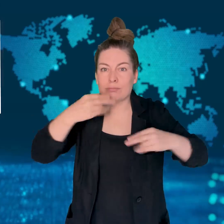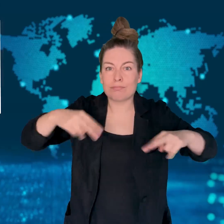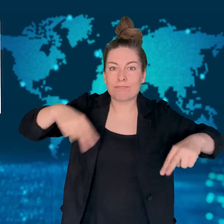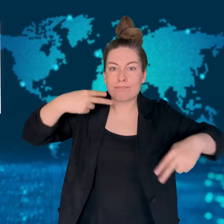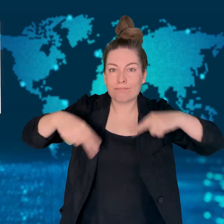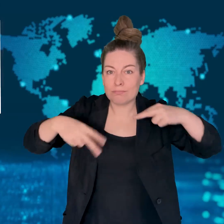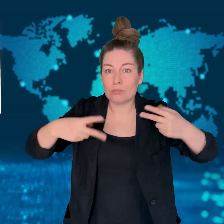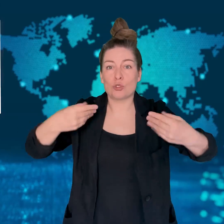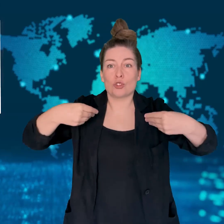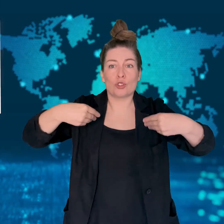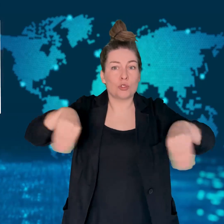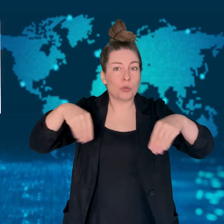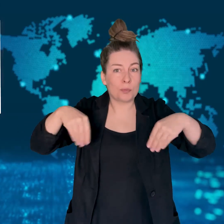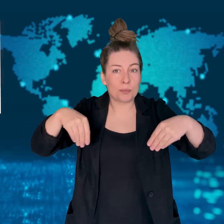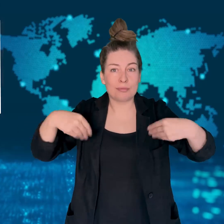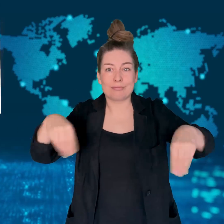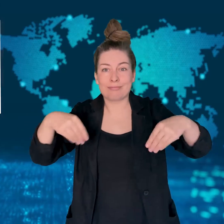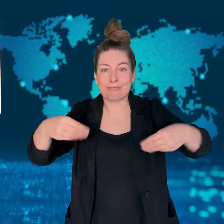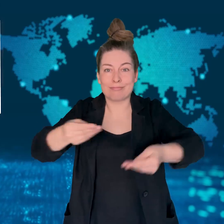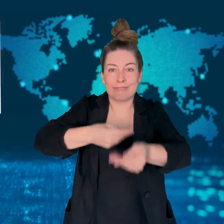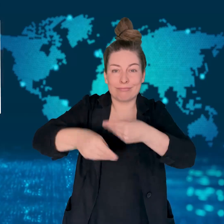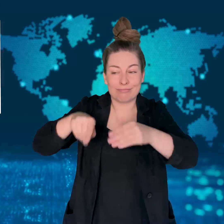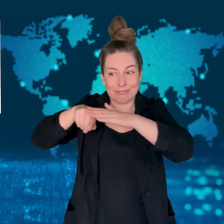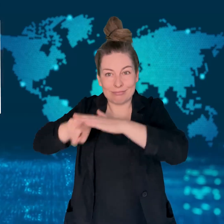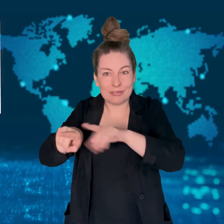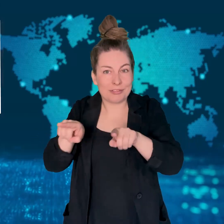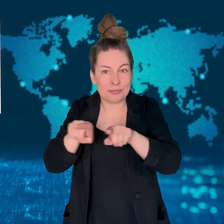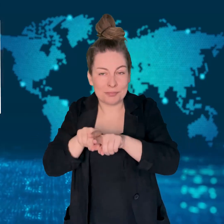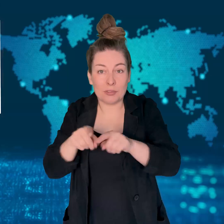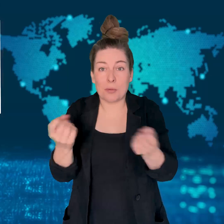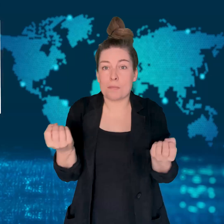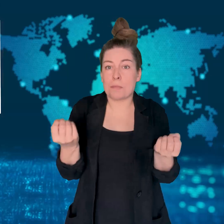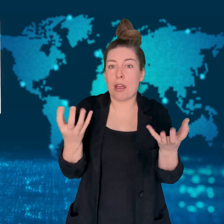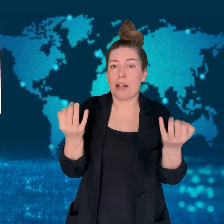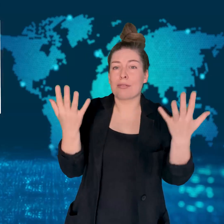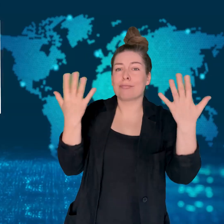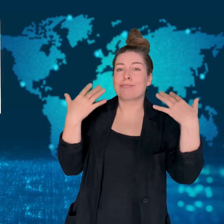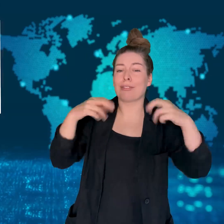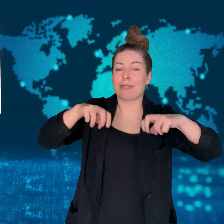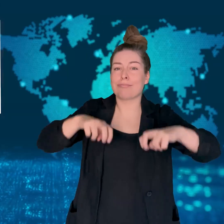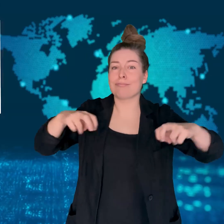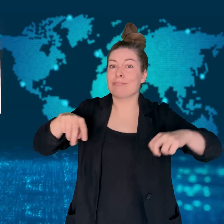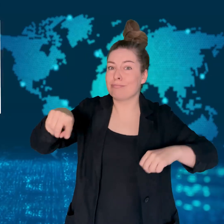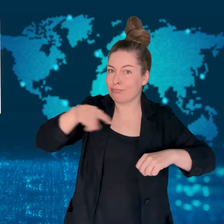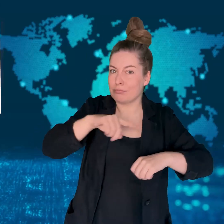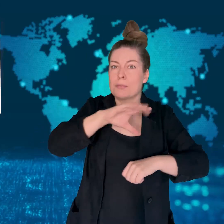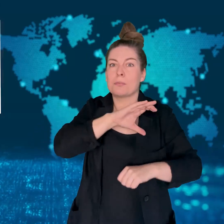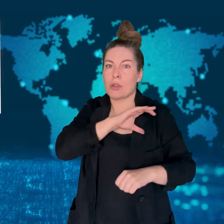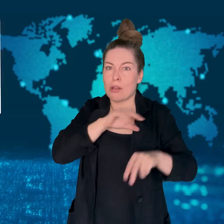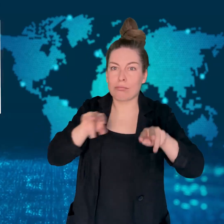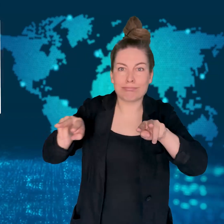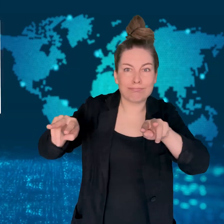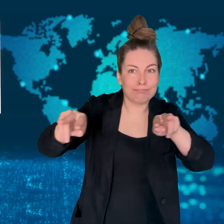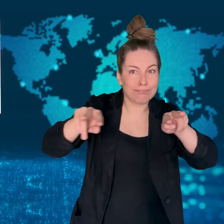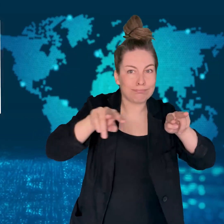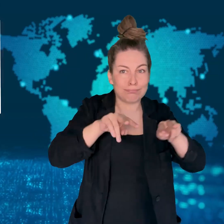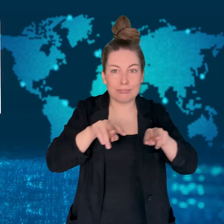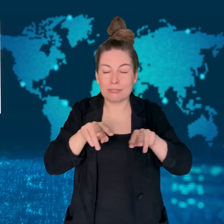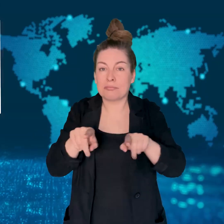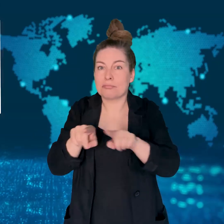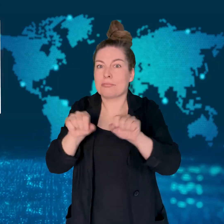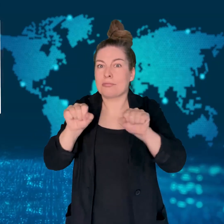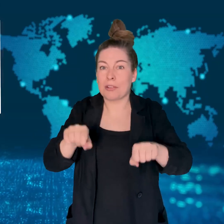ensure that Muslims are not eating or drinking during the day.